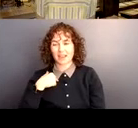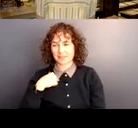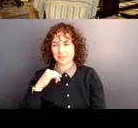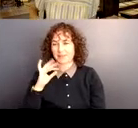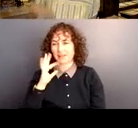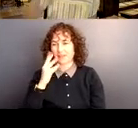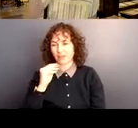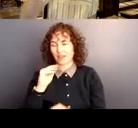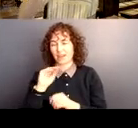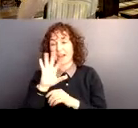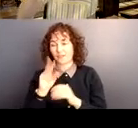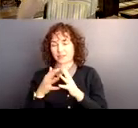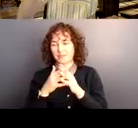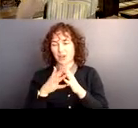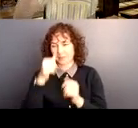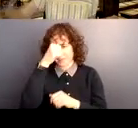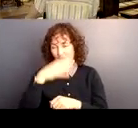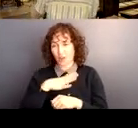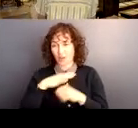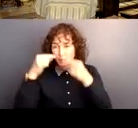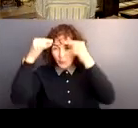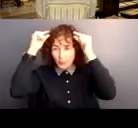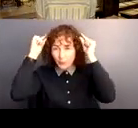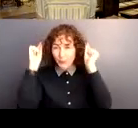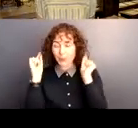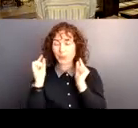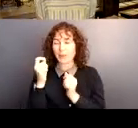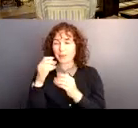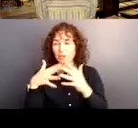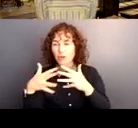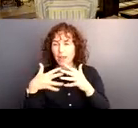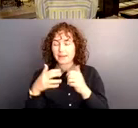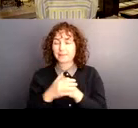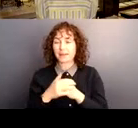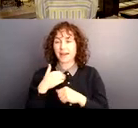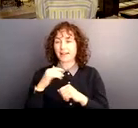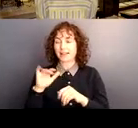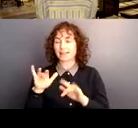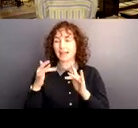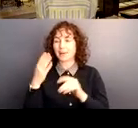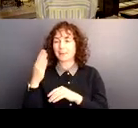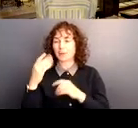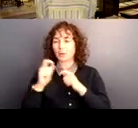I have short hair mingled gray and I'm wearing a light blue button down shirt.